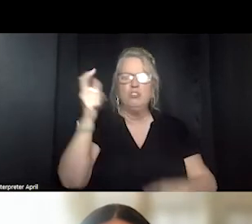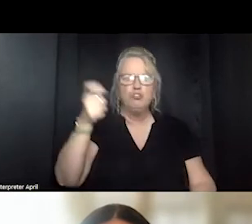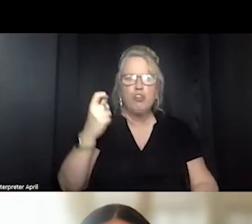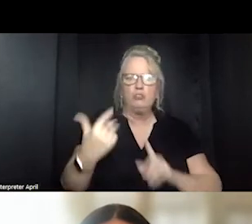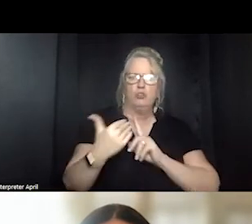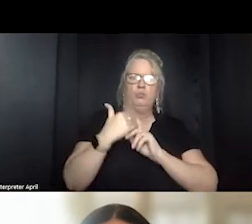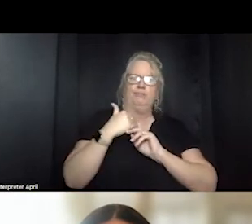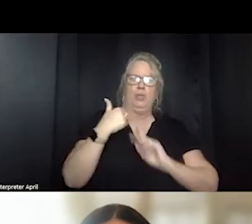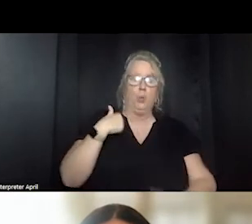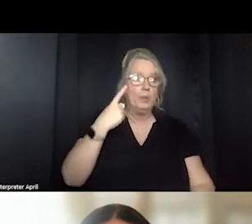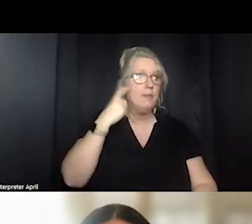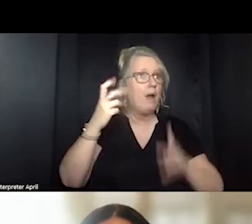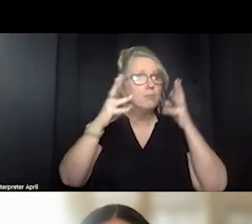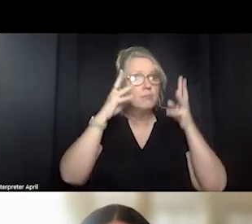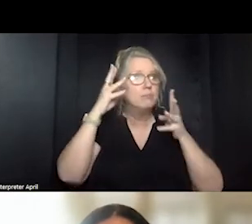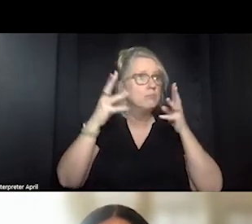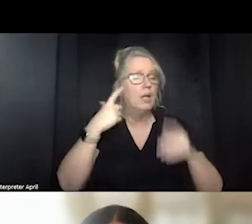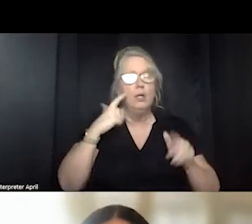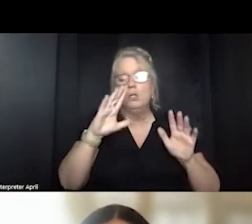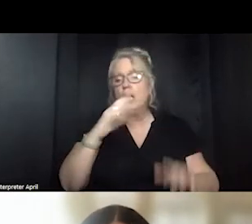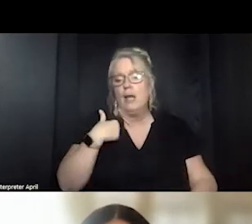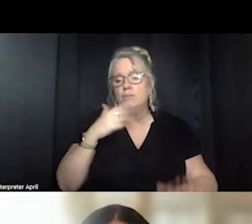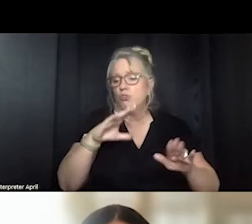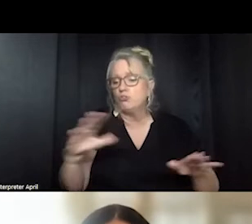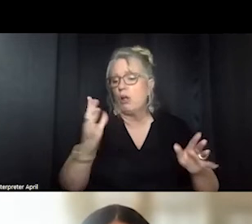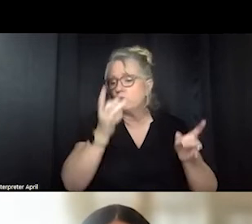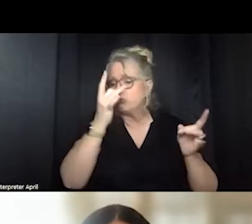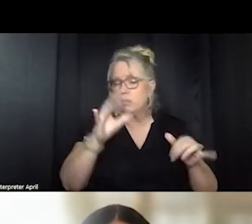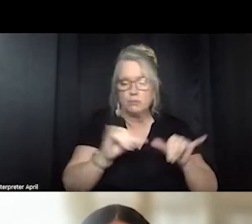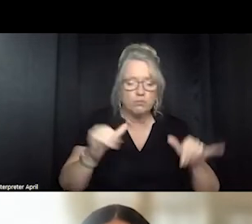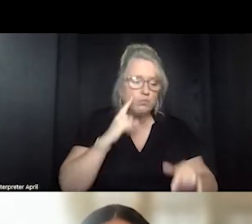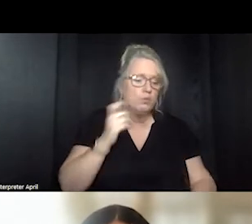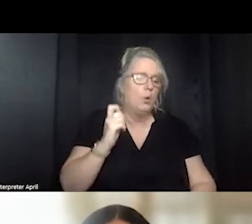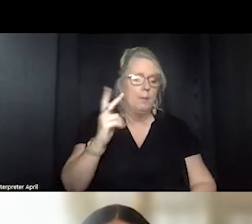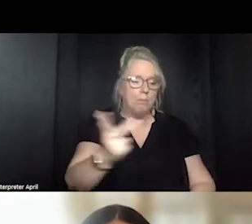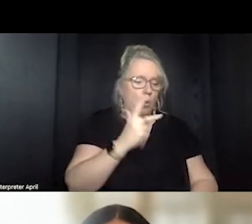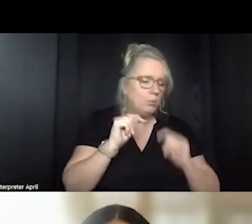MOST INNOVATIVE, CHILD CRISIS SYSTEM AS IT RELATED TO MOBILE TEAMS AND CALL CENTER. THE GAP JEFF